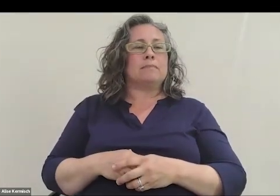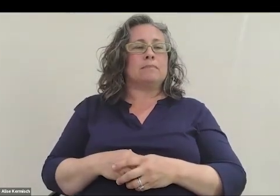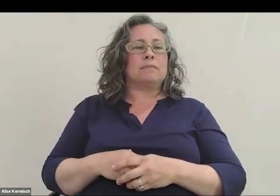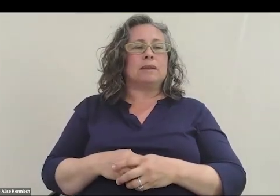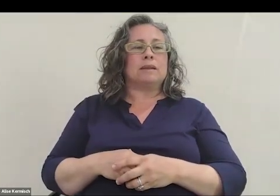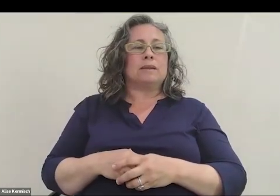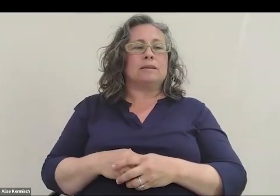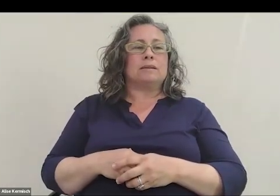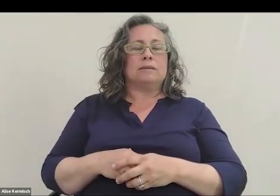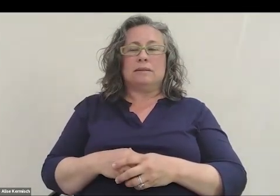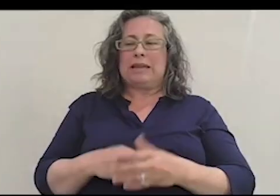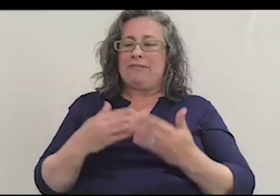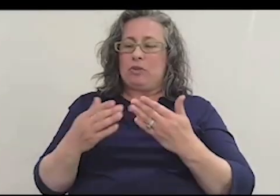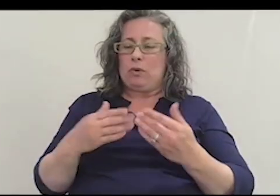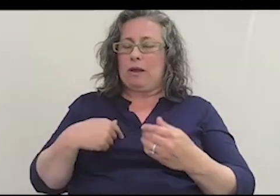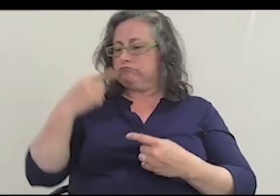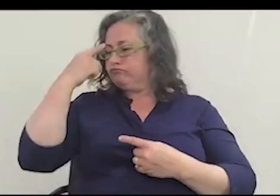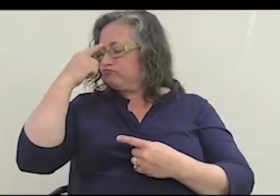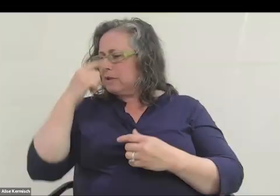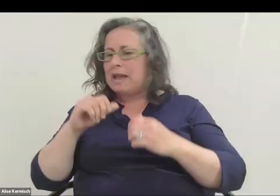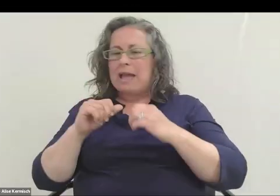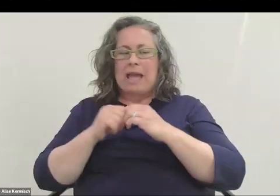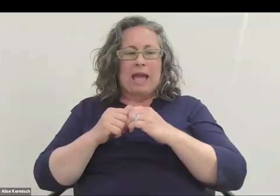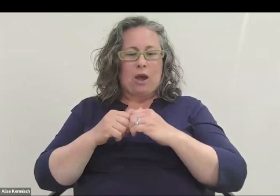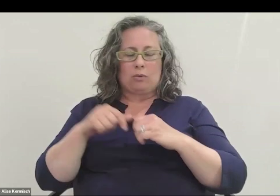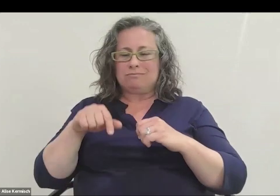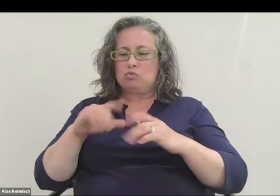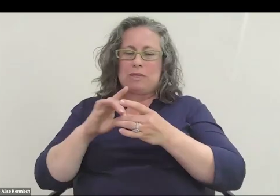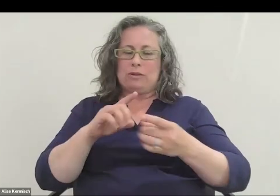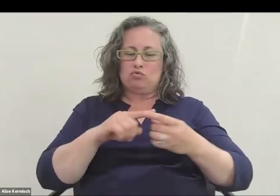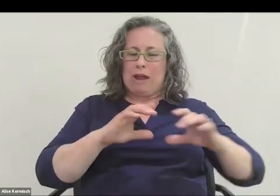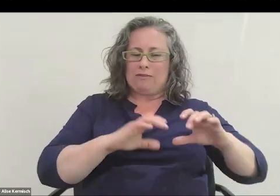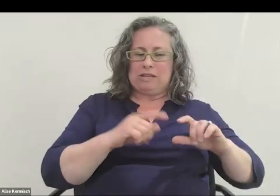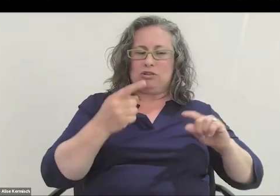about sort of like, "How is this related to conversations happening- elsewhere. I would love for us to have that conversation